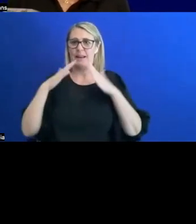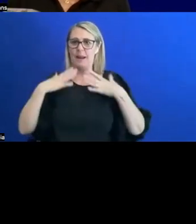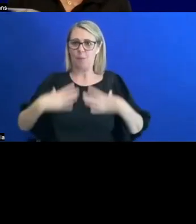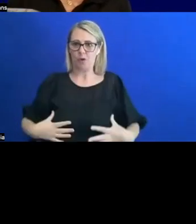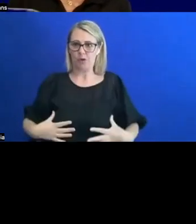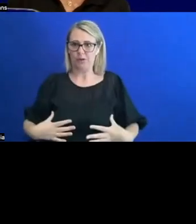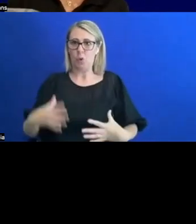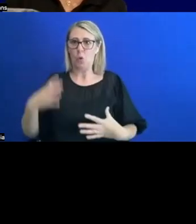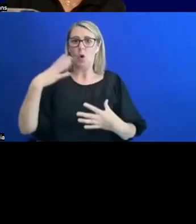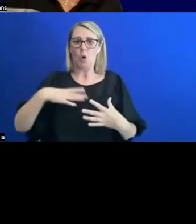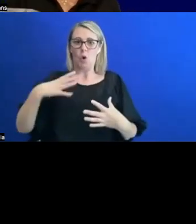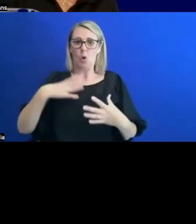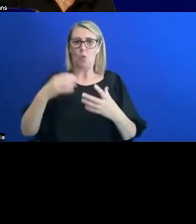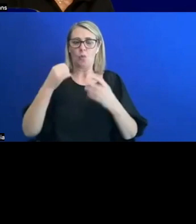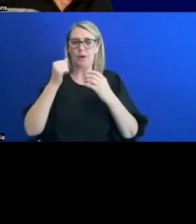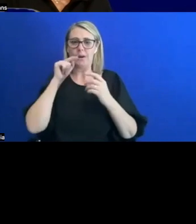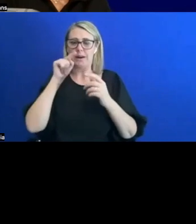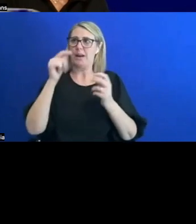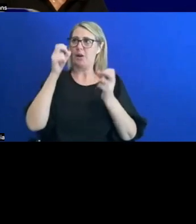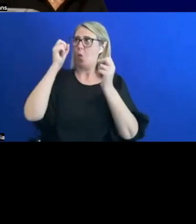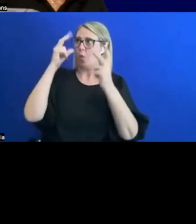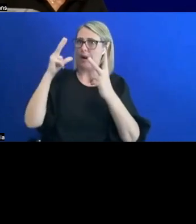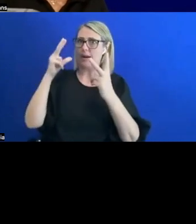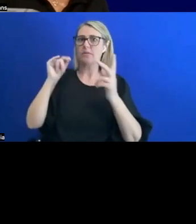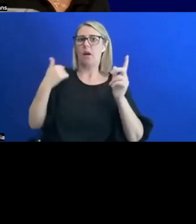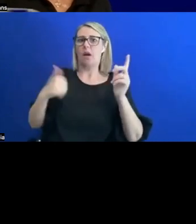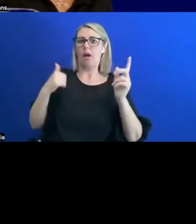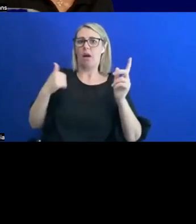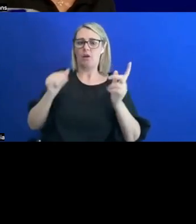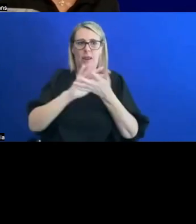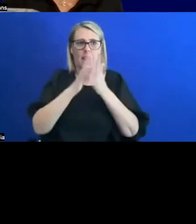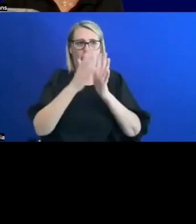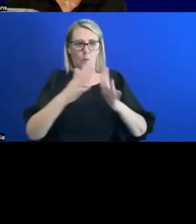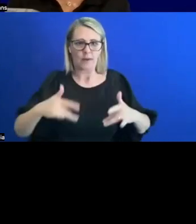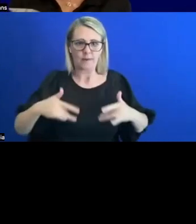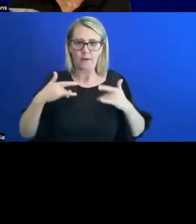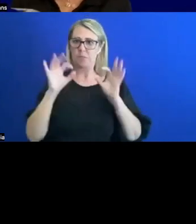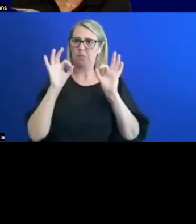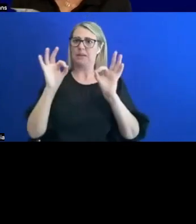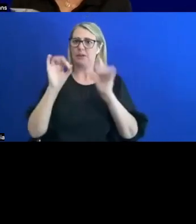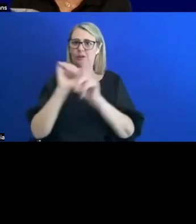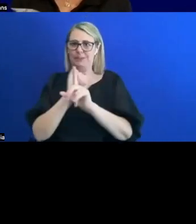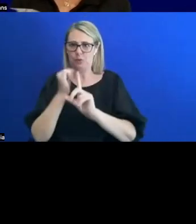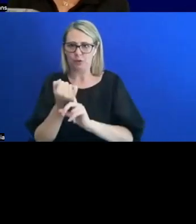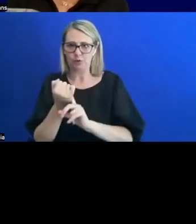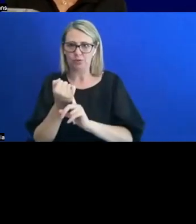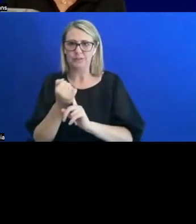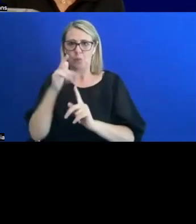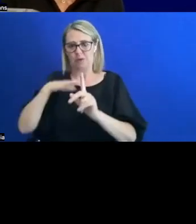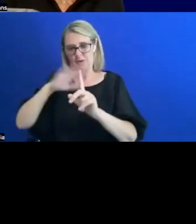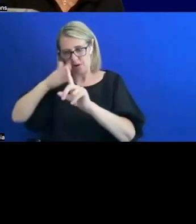interoceptive awareness to understand how we are feeling in certain situations and to act on it.